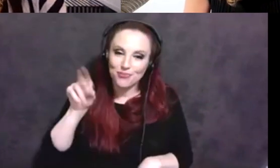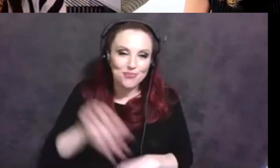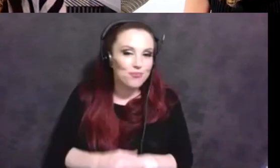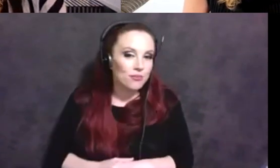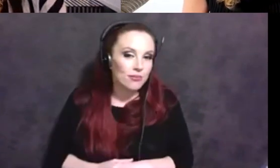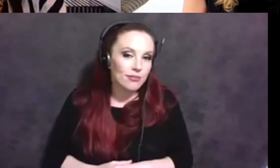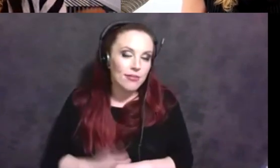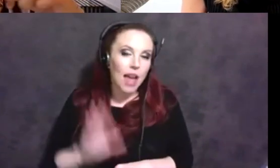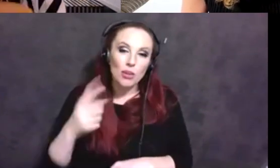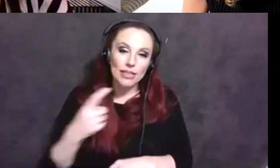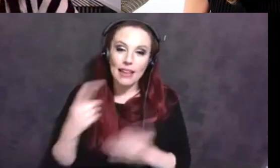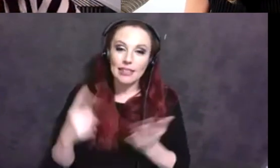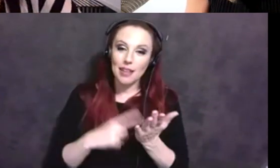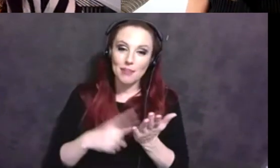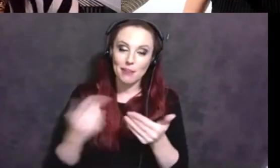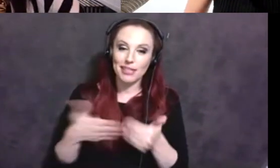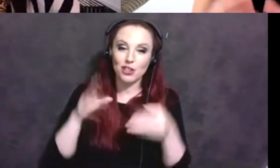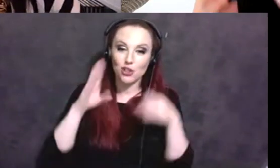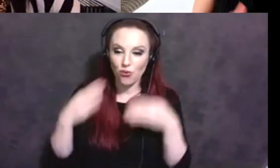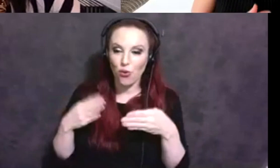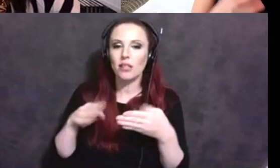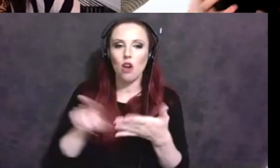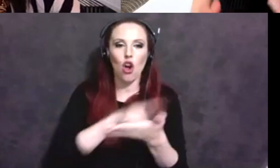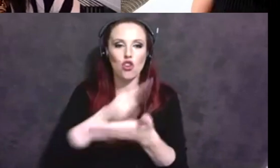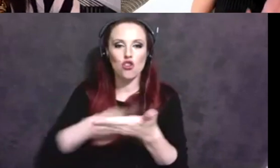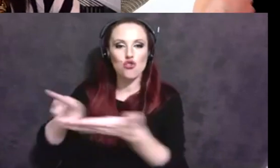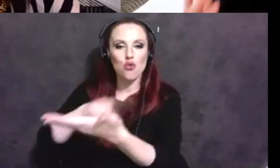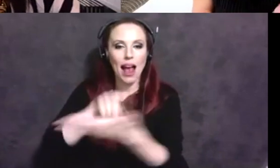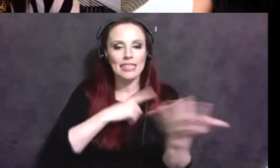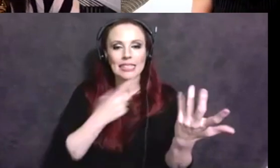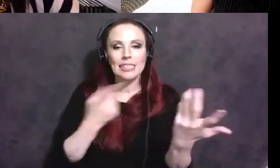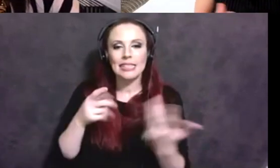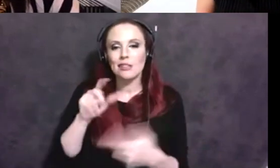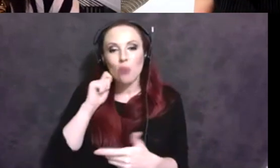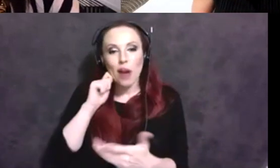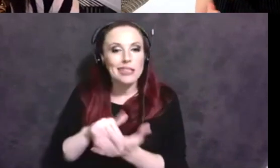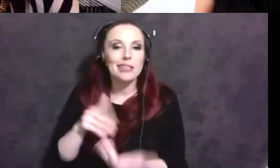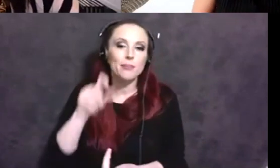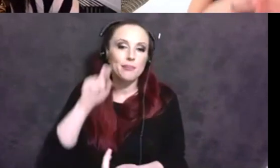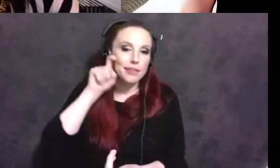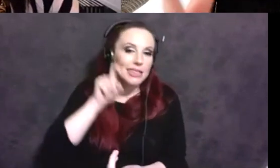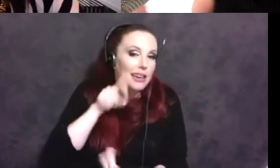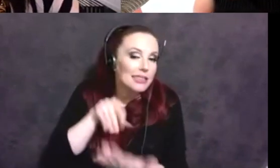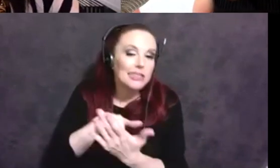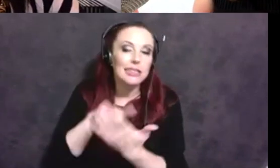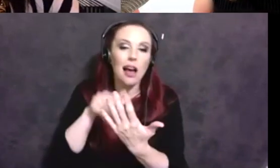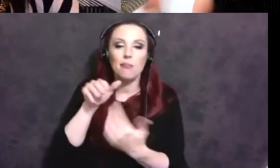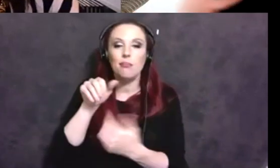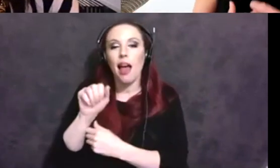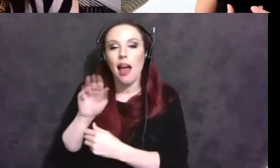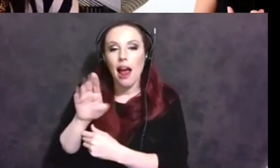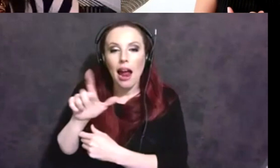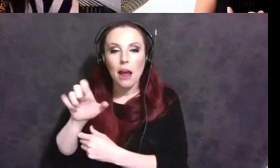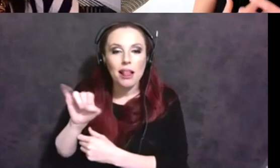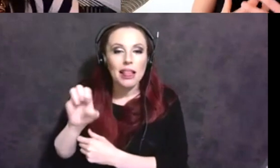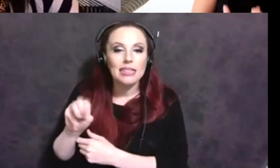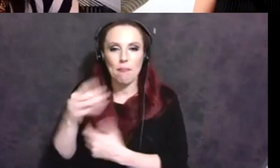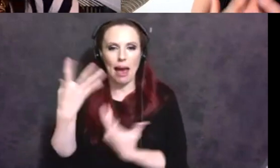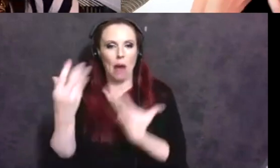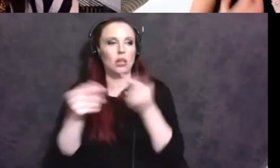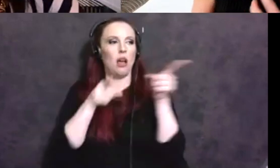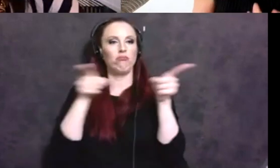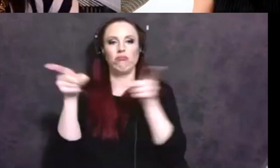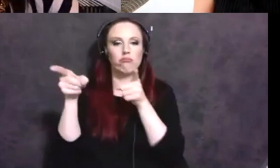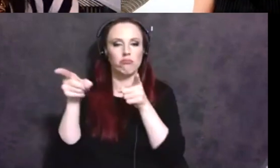us. Allyship is a journey. We are all on this journey. It is sometimes easier to focus on